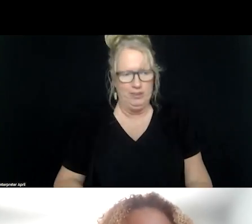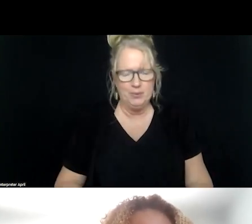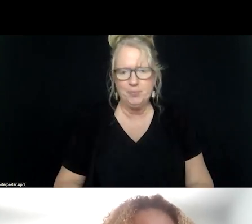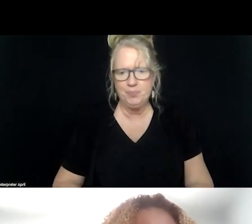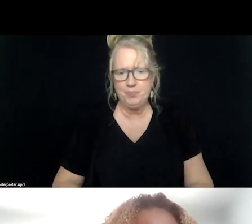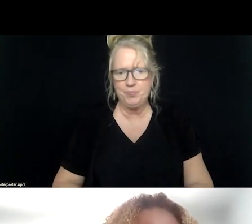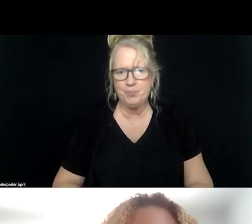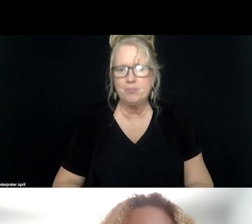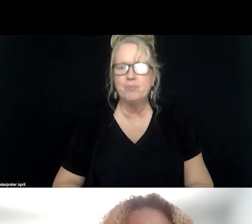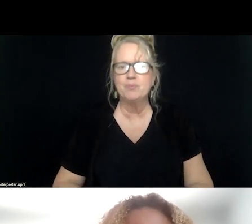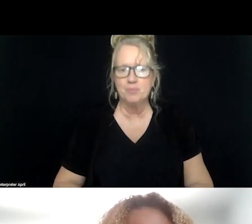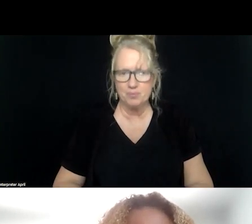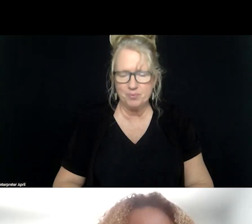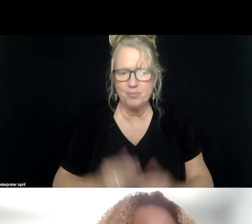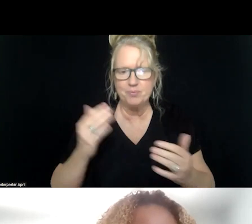NOW WE ARE GOING TO MOVE ON TO THE CRISIS TALK.